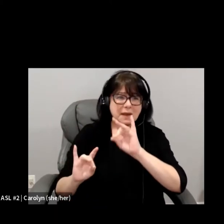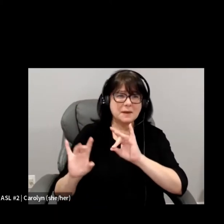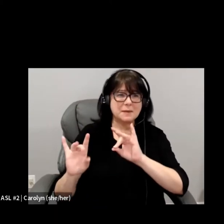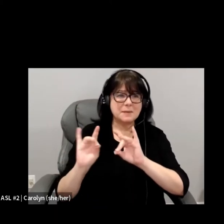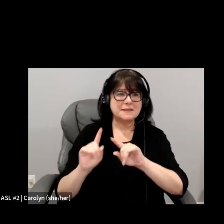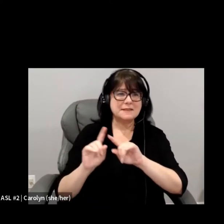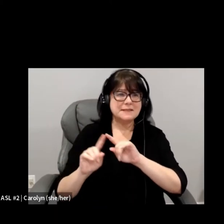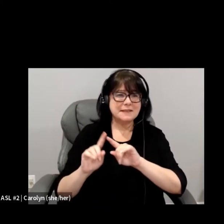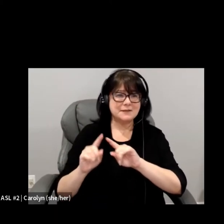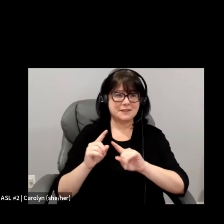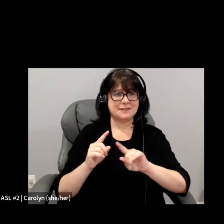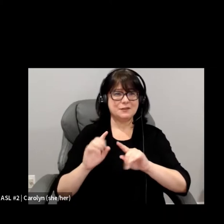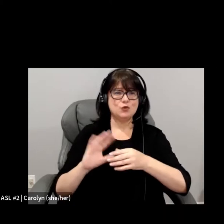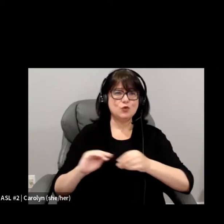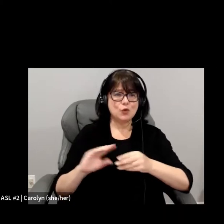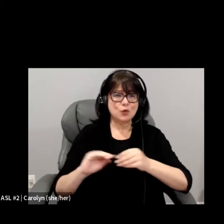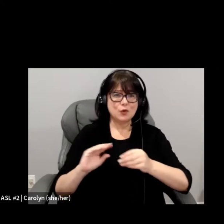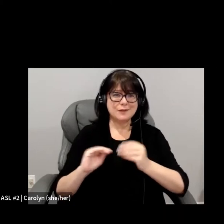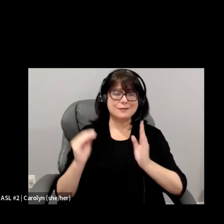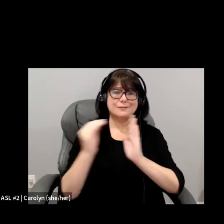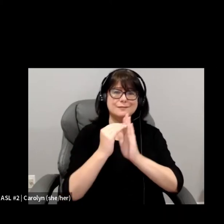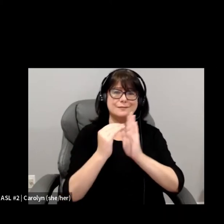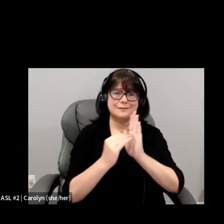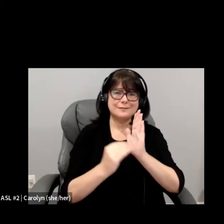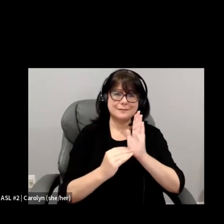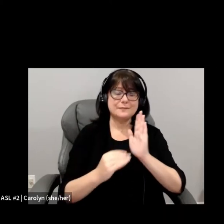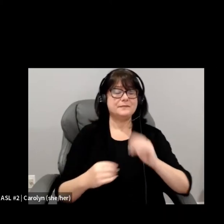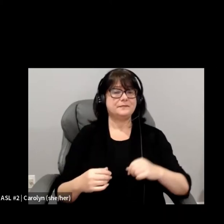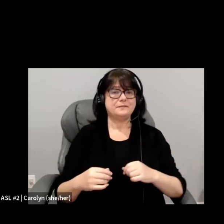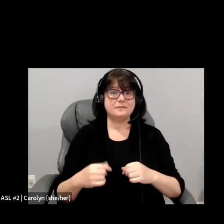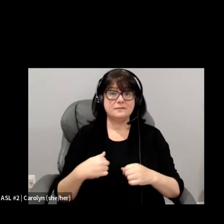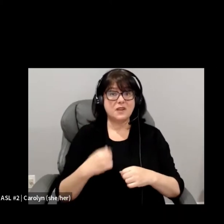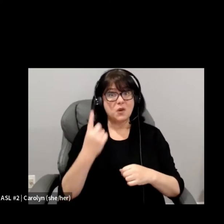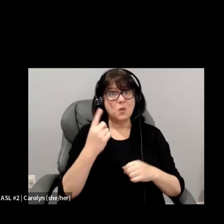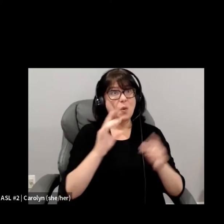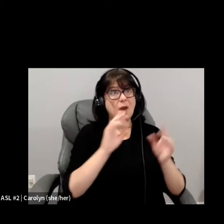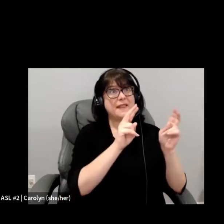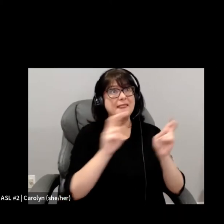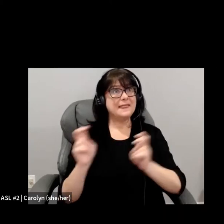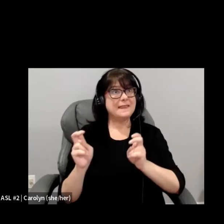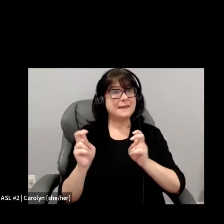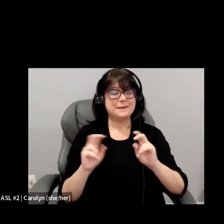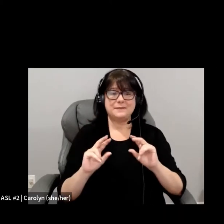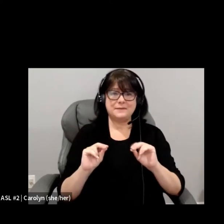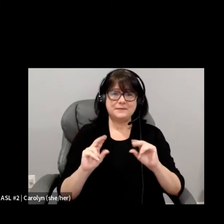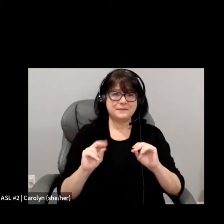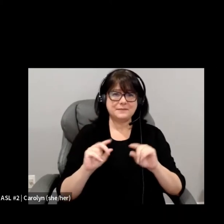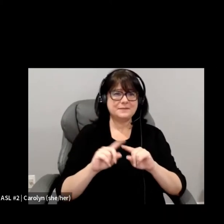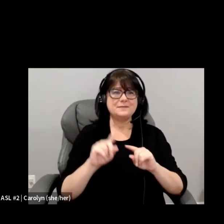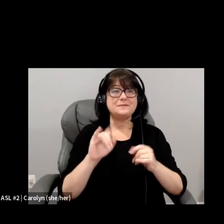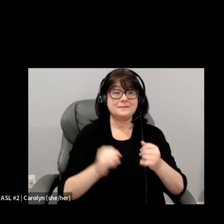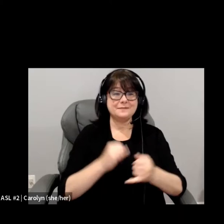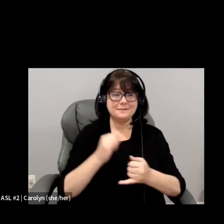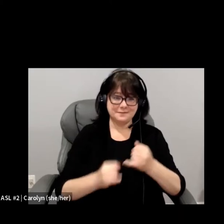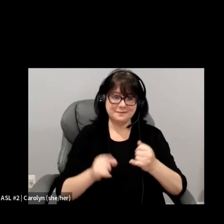I DON'T THINK THAT THERE'S A THEME HERE OTHER THAN ONE THAT I HOPE TO LAND AT THE END.